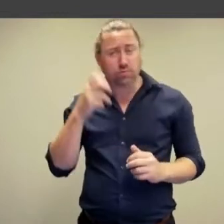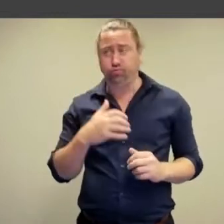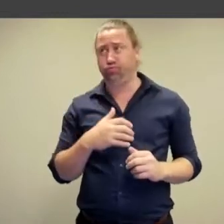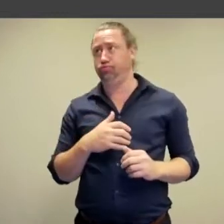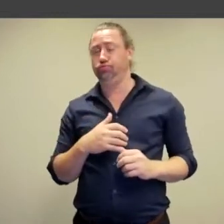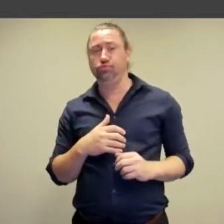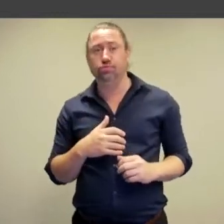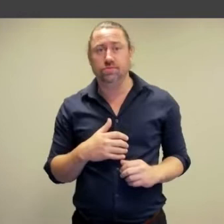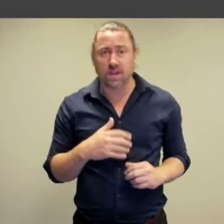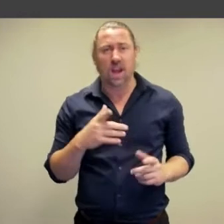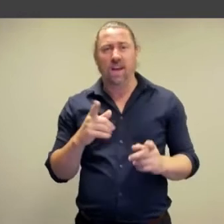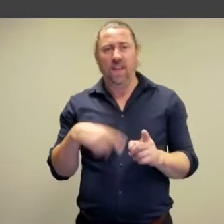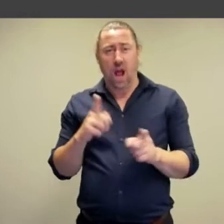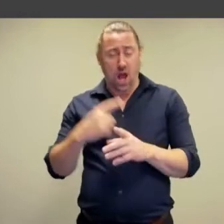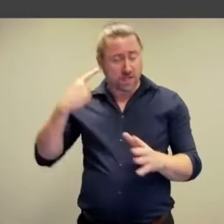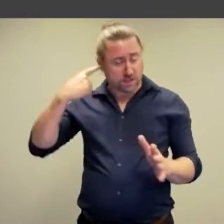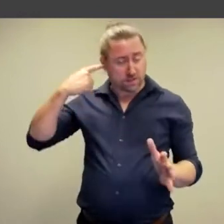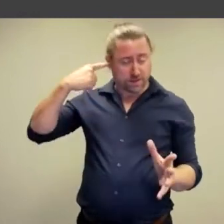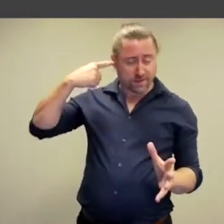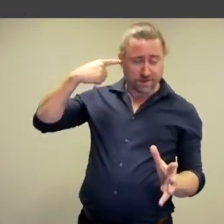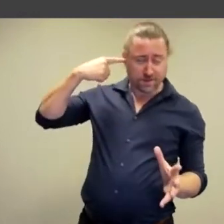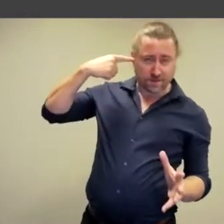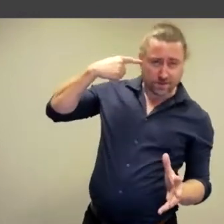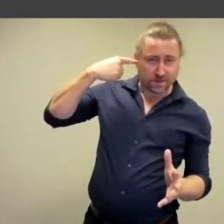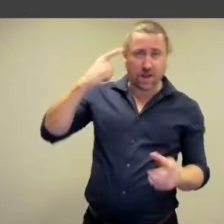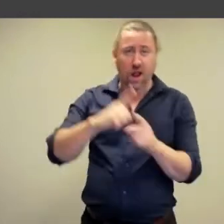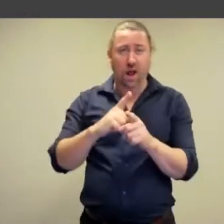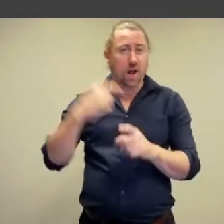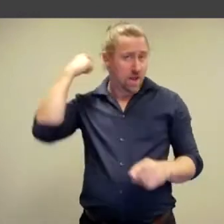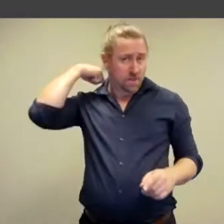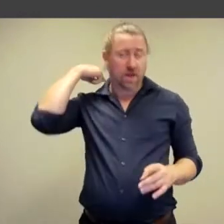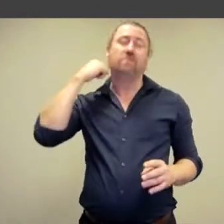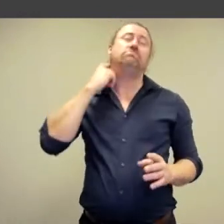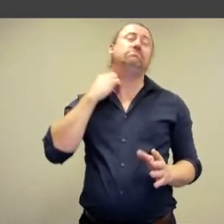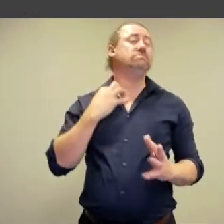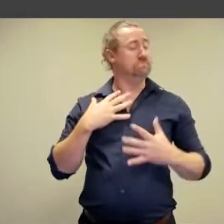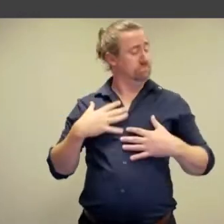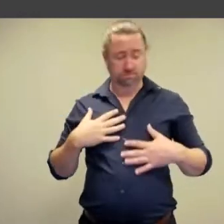to go through your ears and trickle